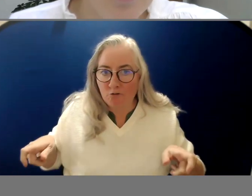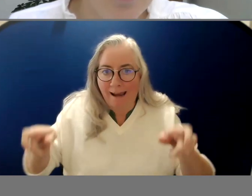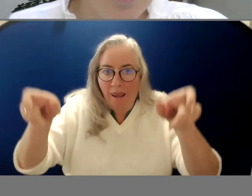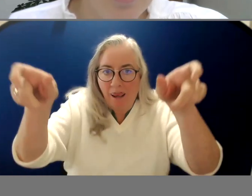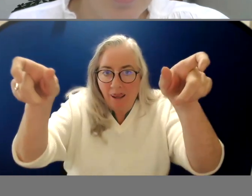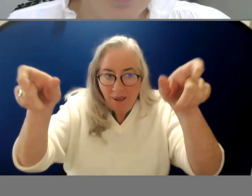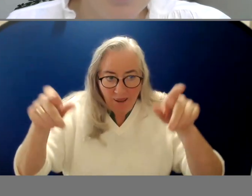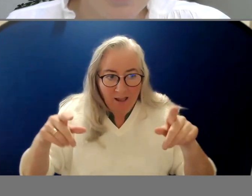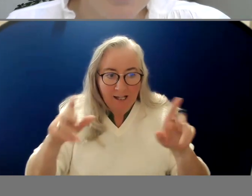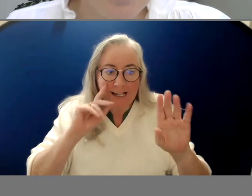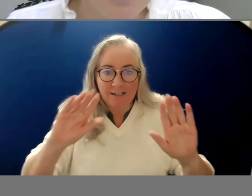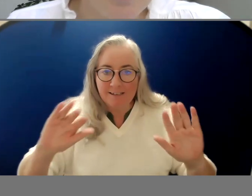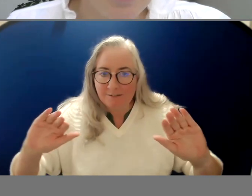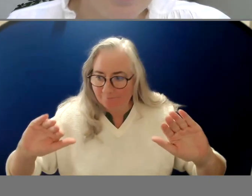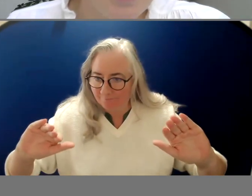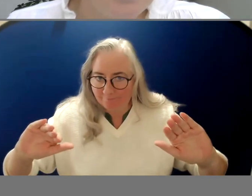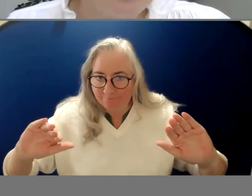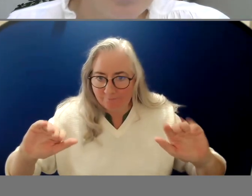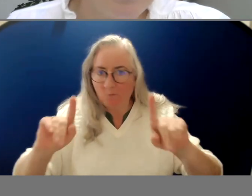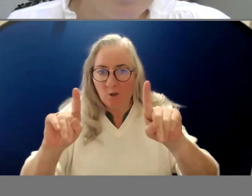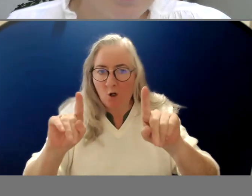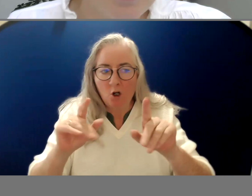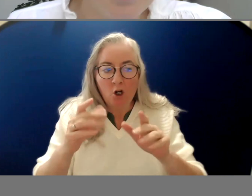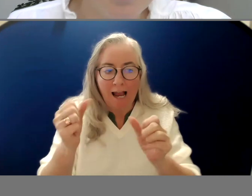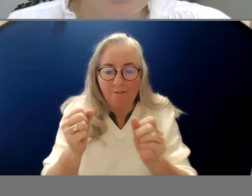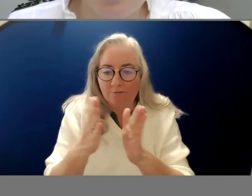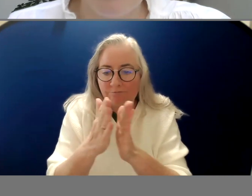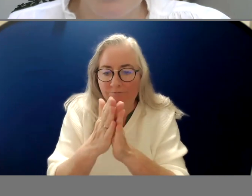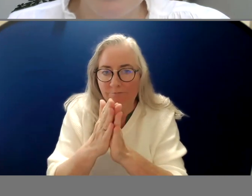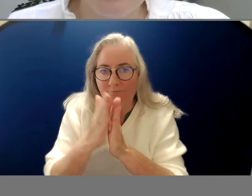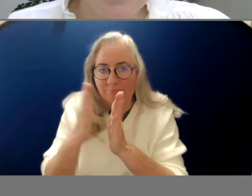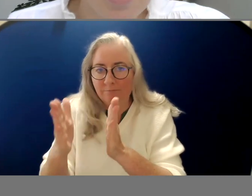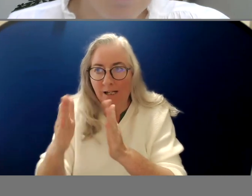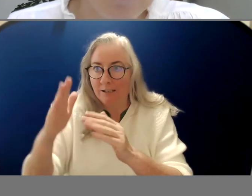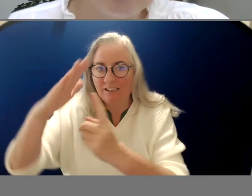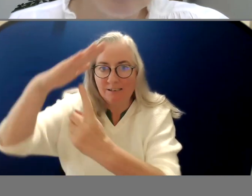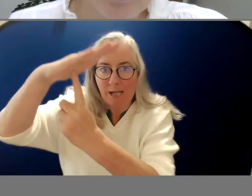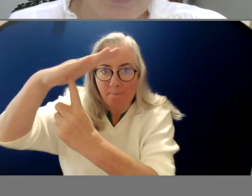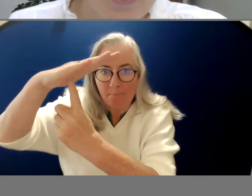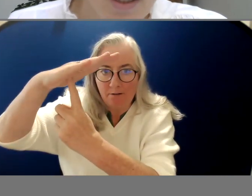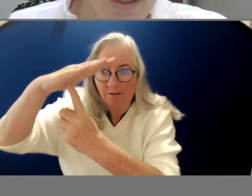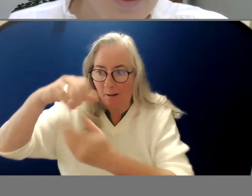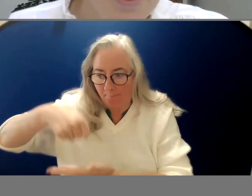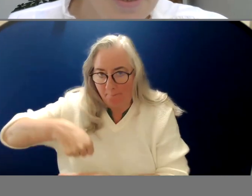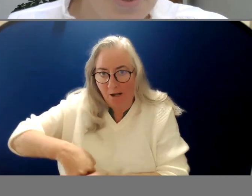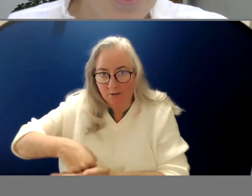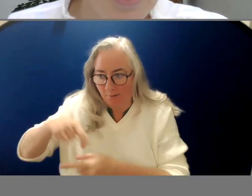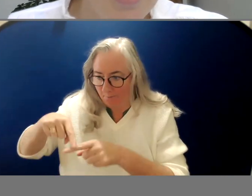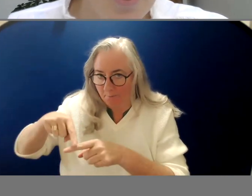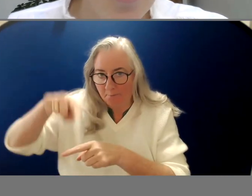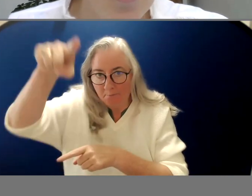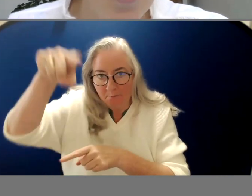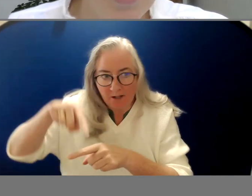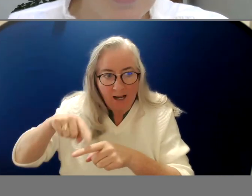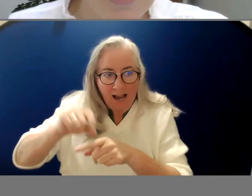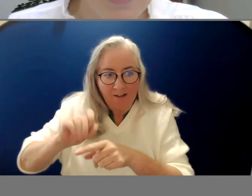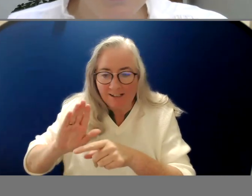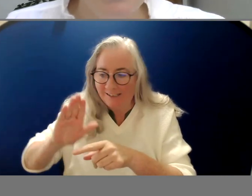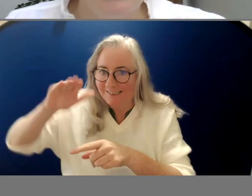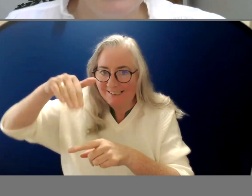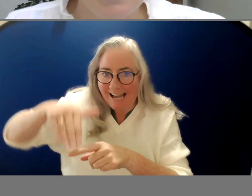in or it's sorry it extends 300 mil beyond the top and bottom step and it turns down or in at the end